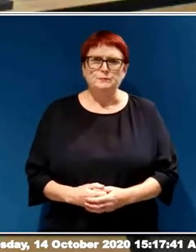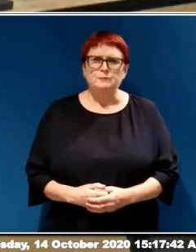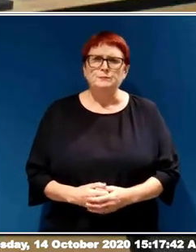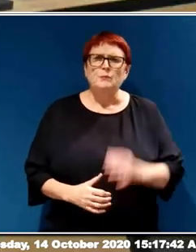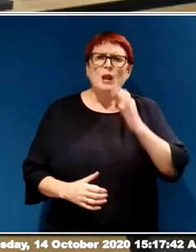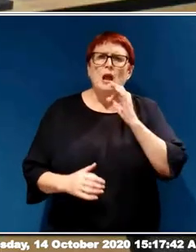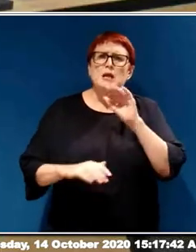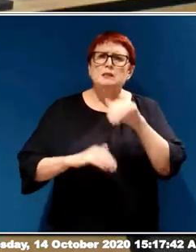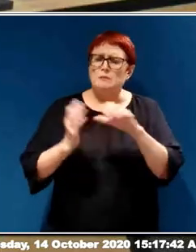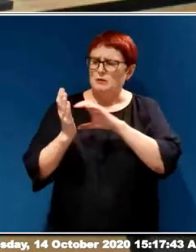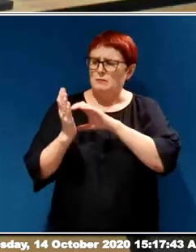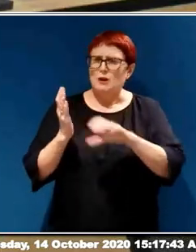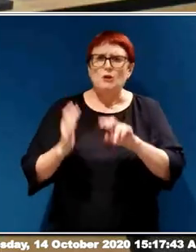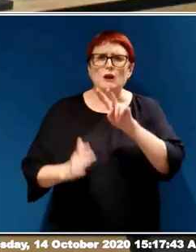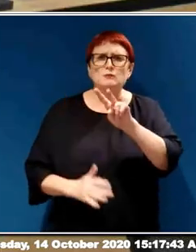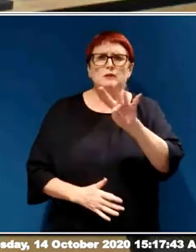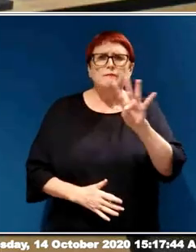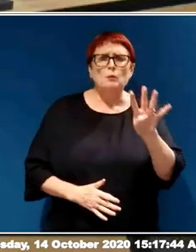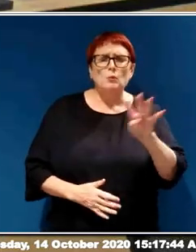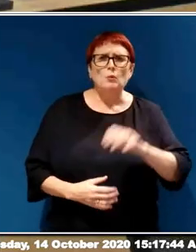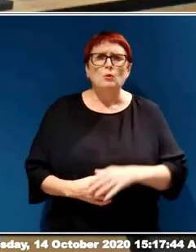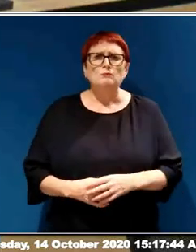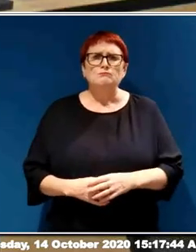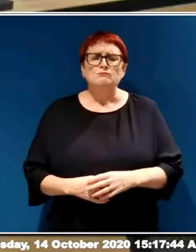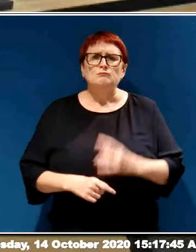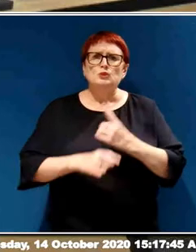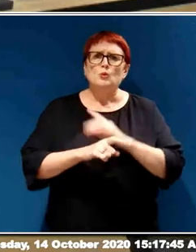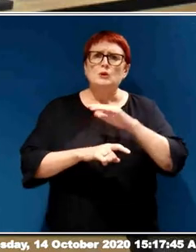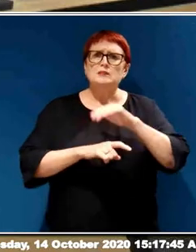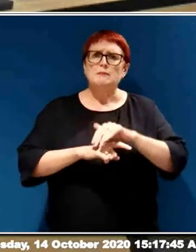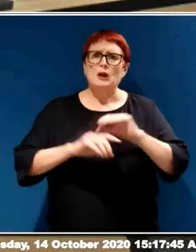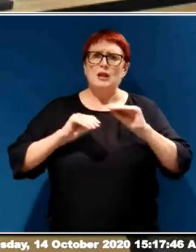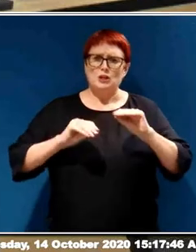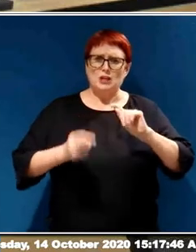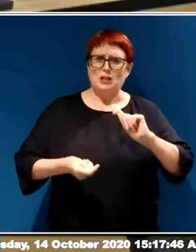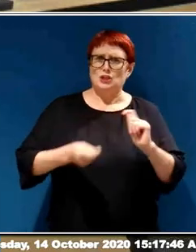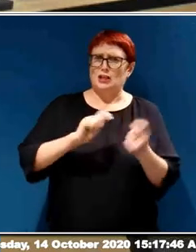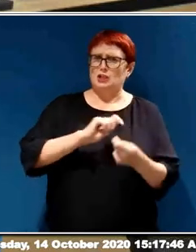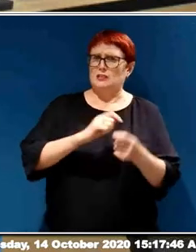educational adjustments, but you've heard also now the evidence of Dr de